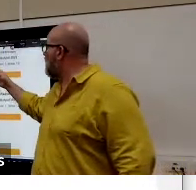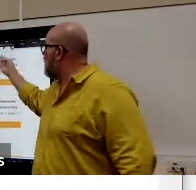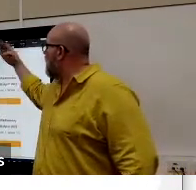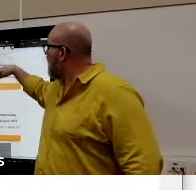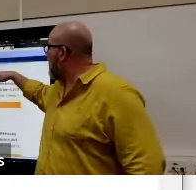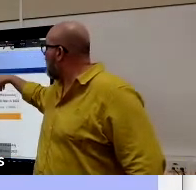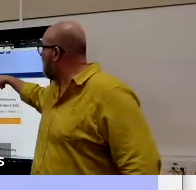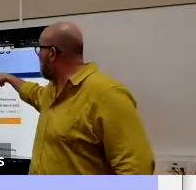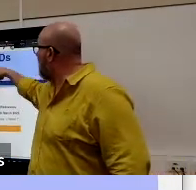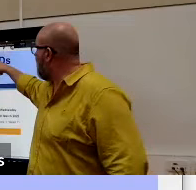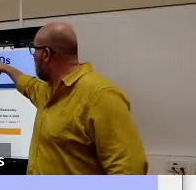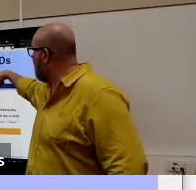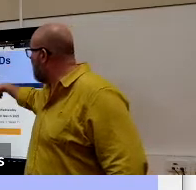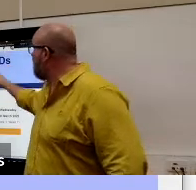Yes, thank you.